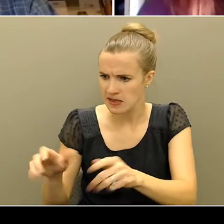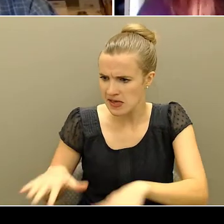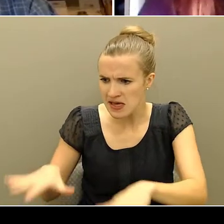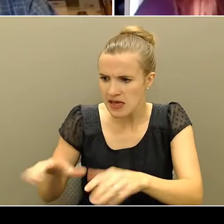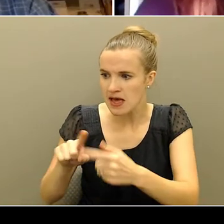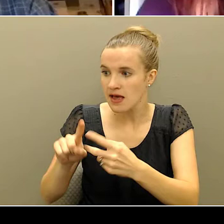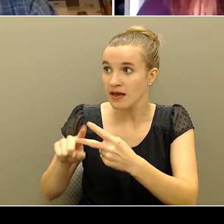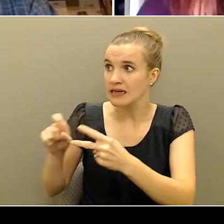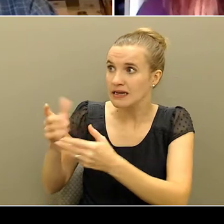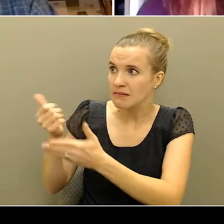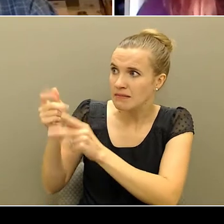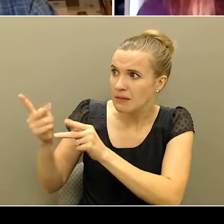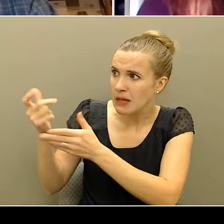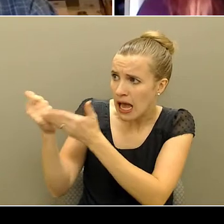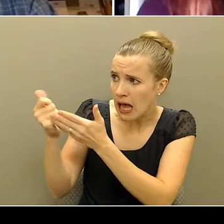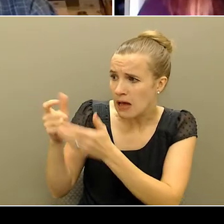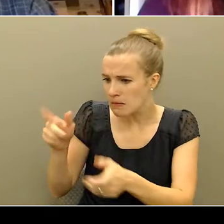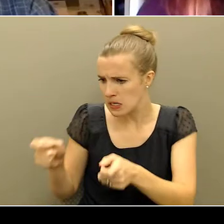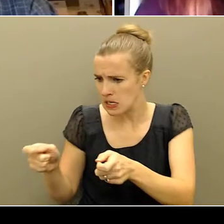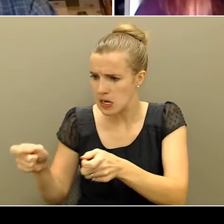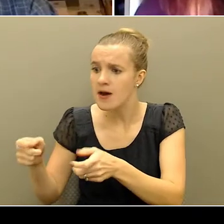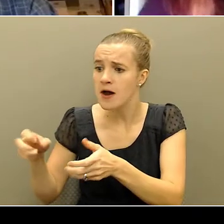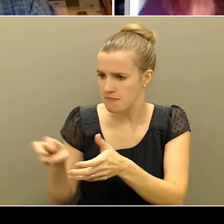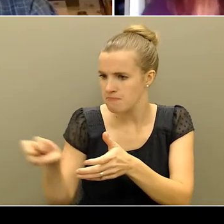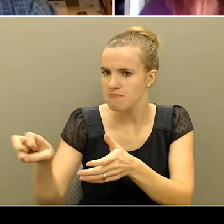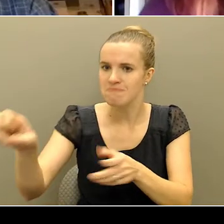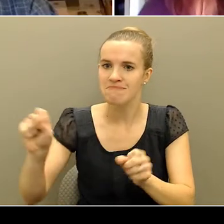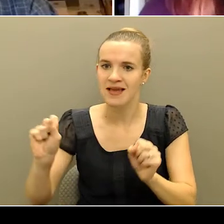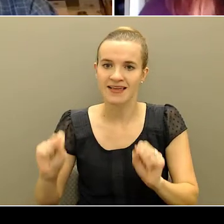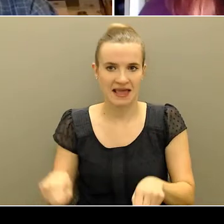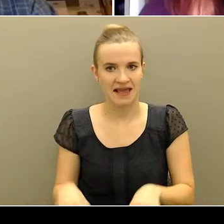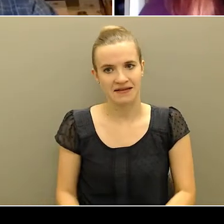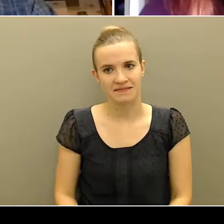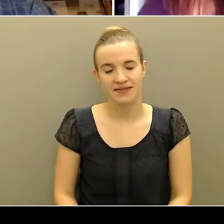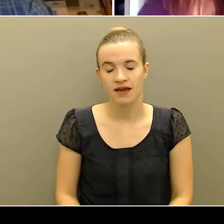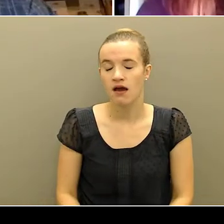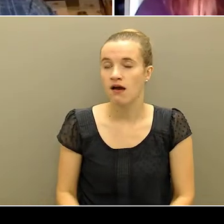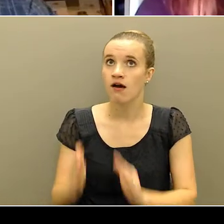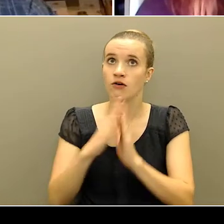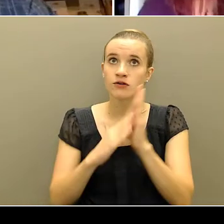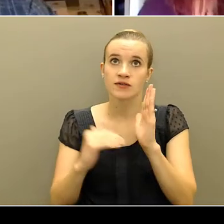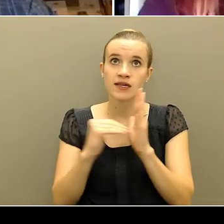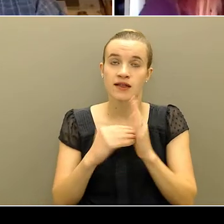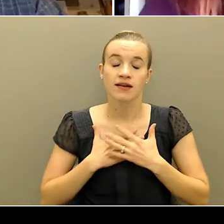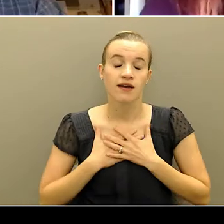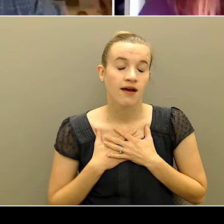dying and going to park heaven. so for somebody who loves nature and parks and